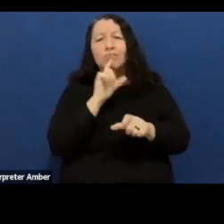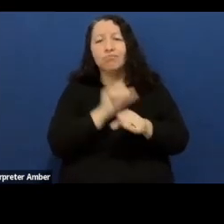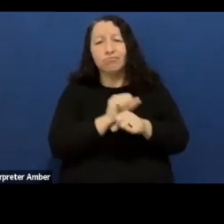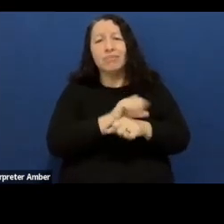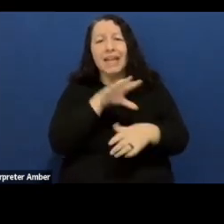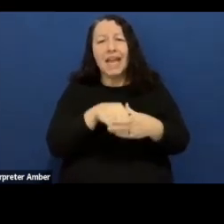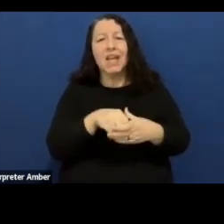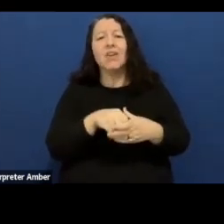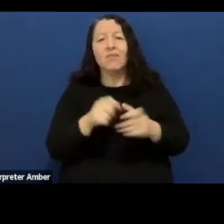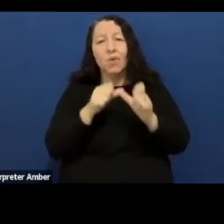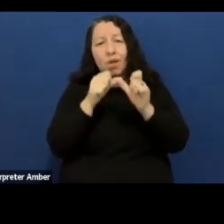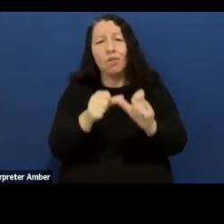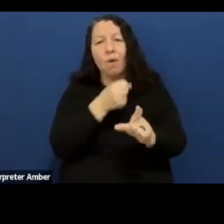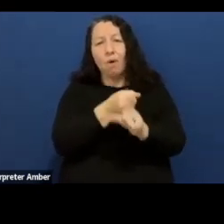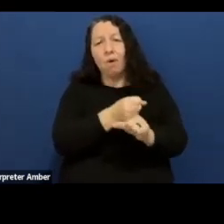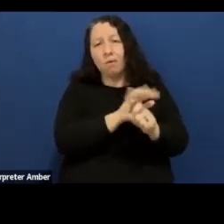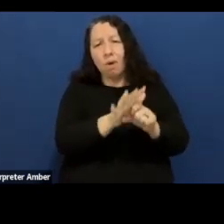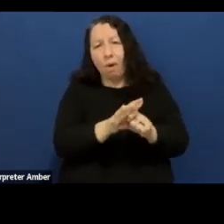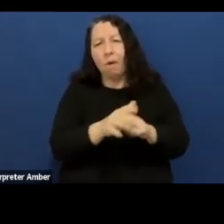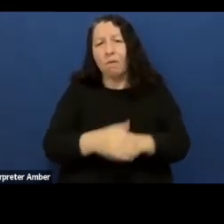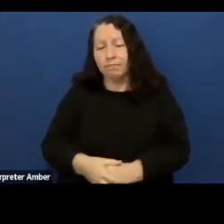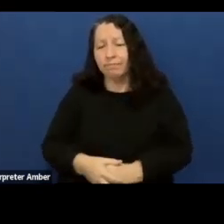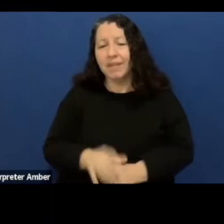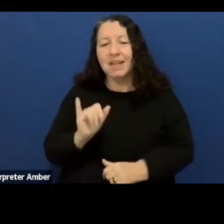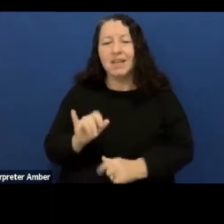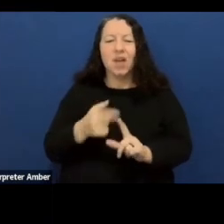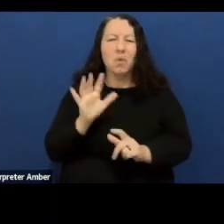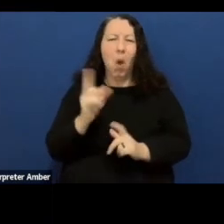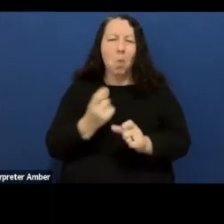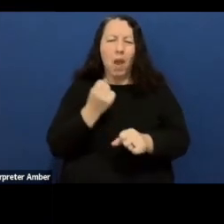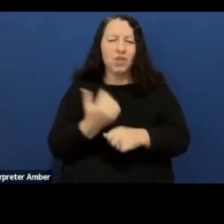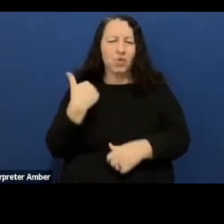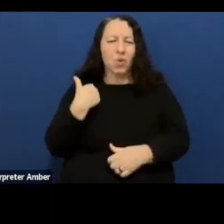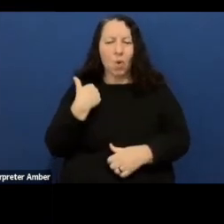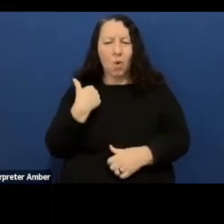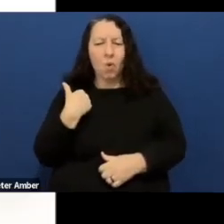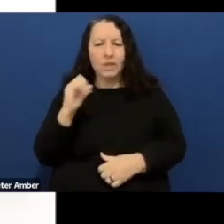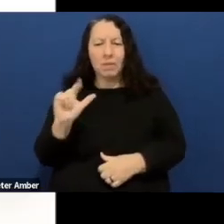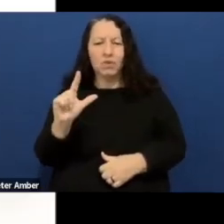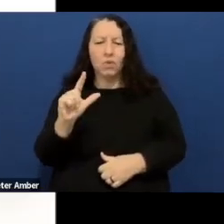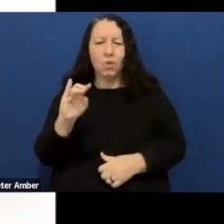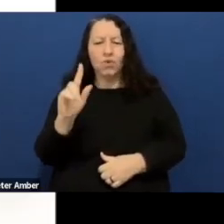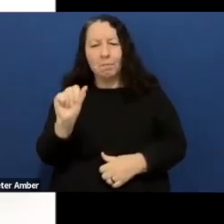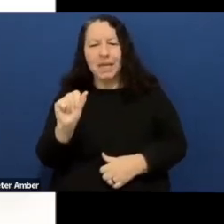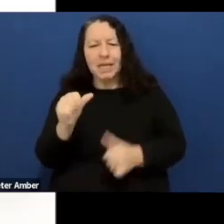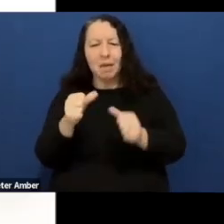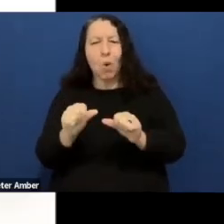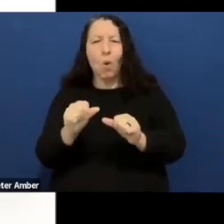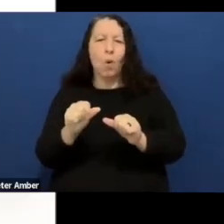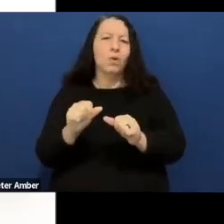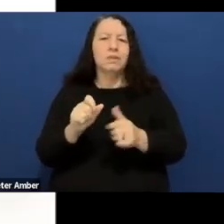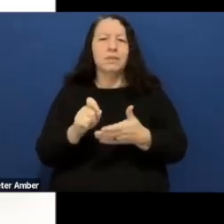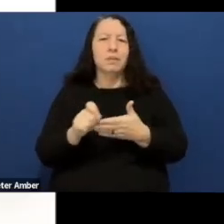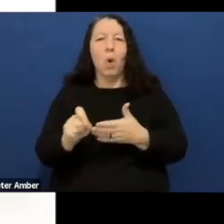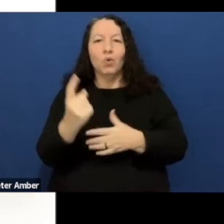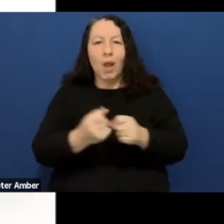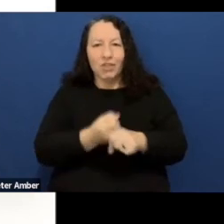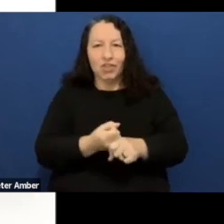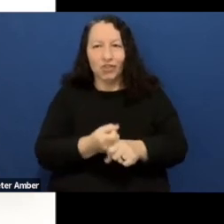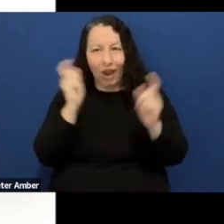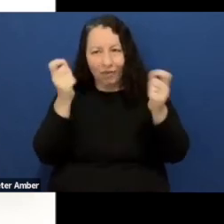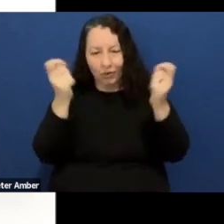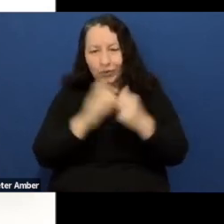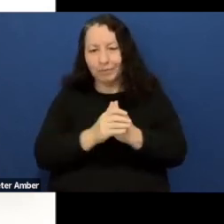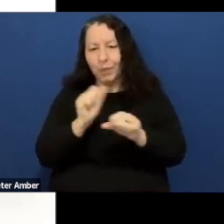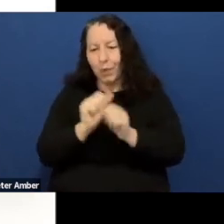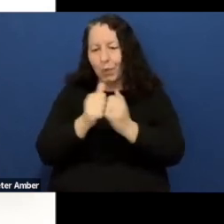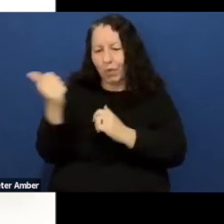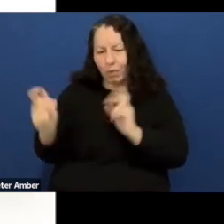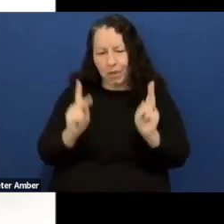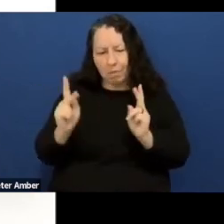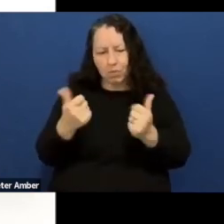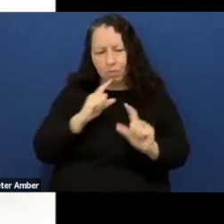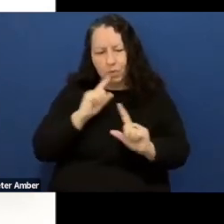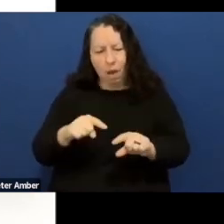One long year COVID. We be in it for the long haul. Por vida.